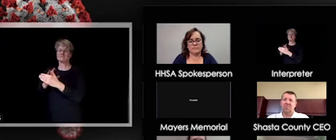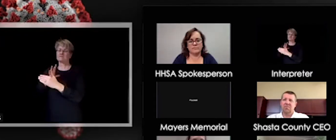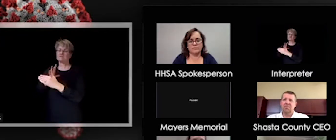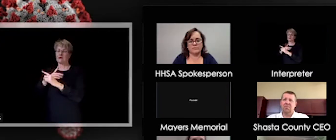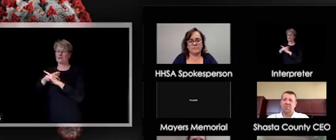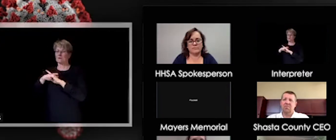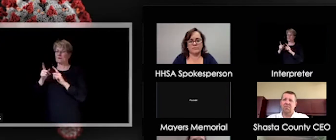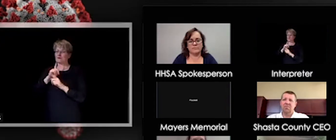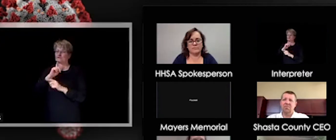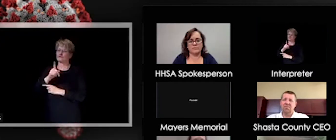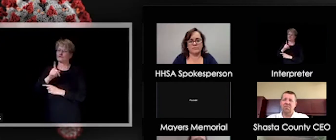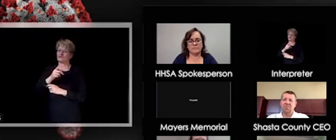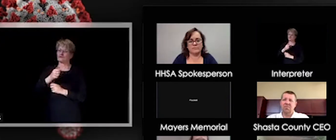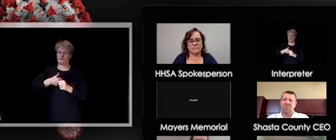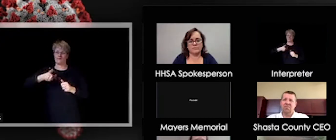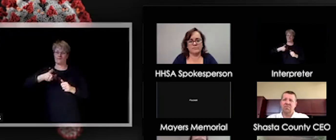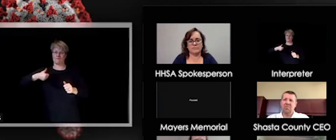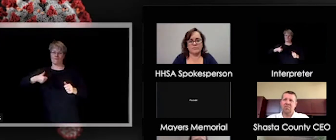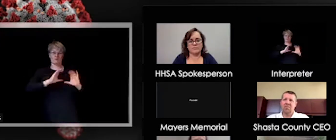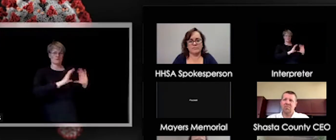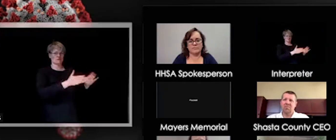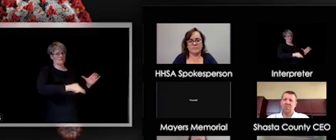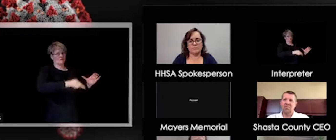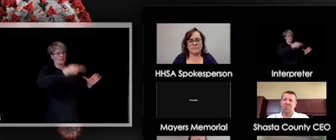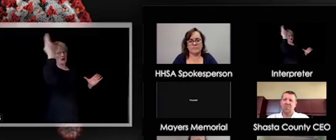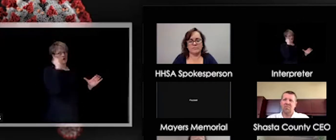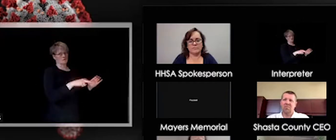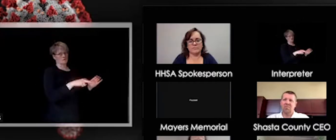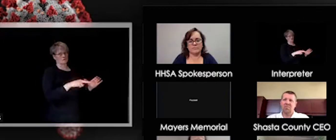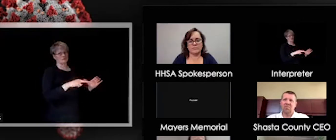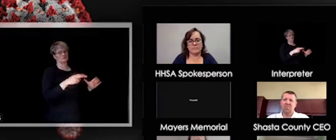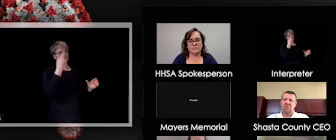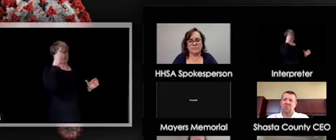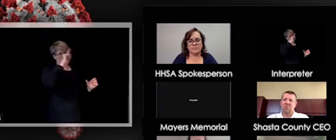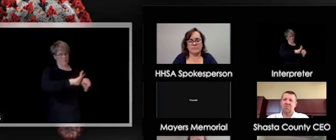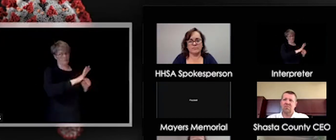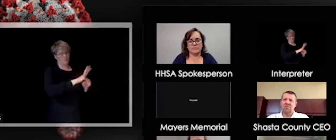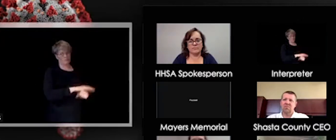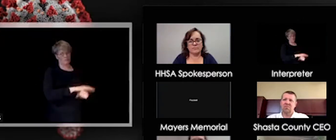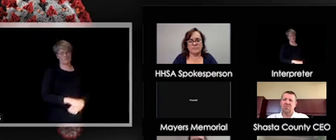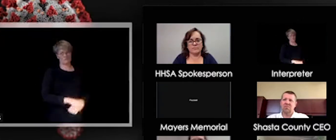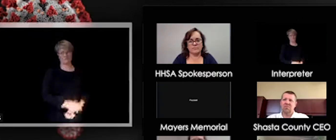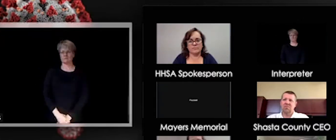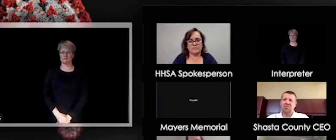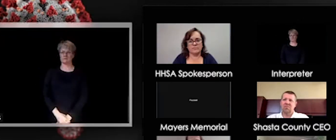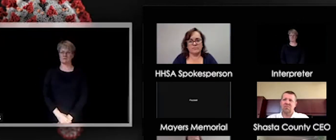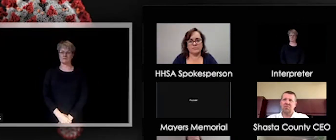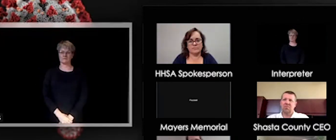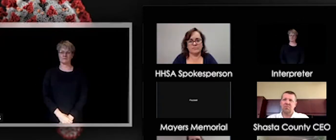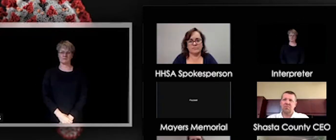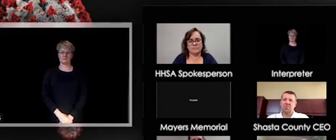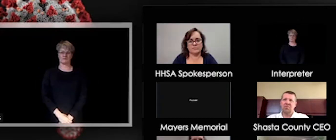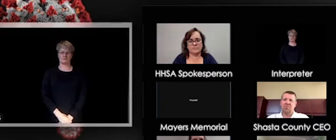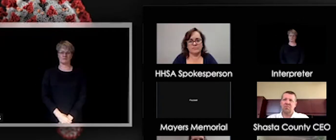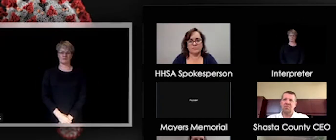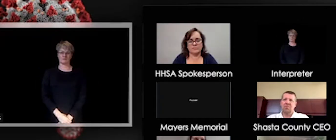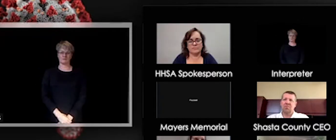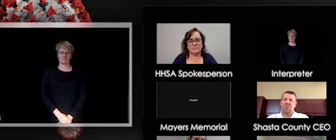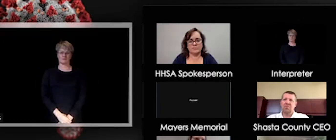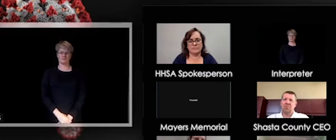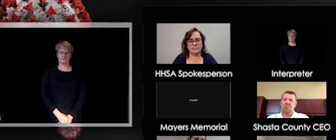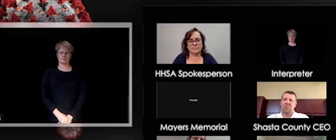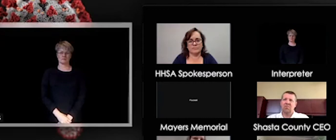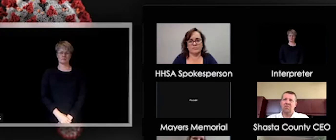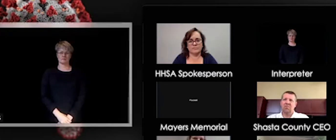very sick with COVID-19. And I do have other questions. You know, we’ve